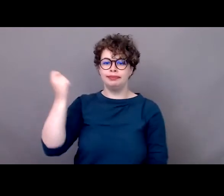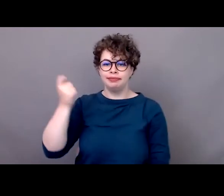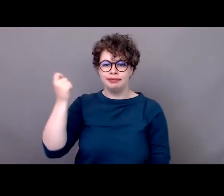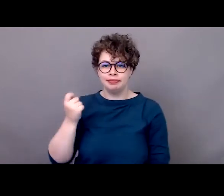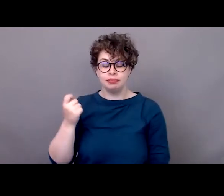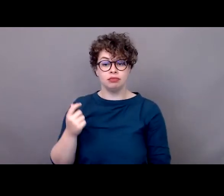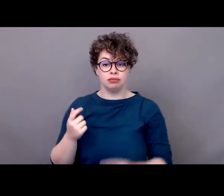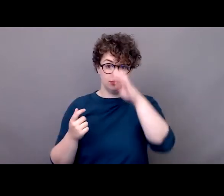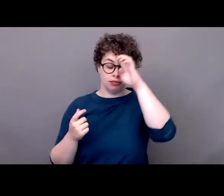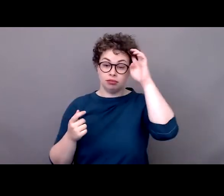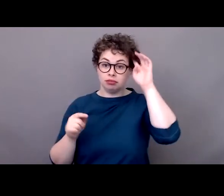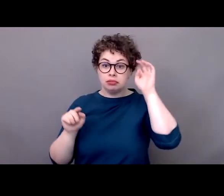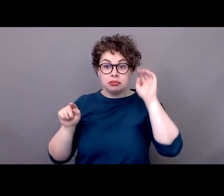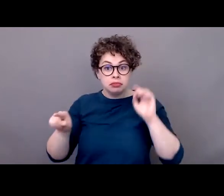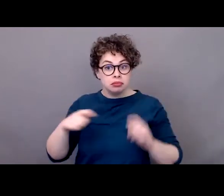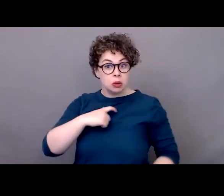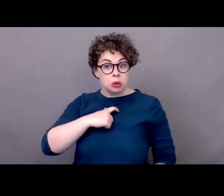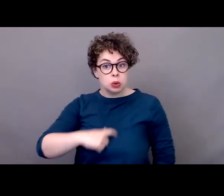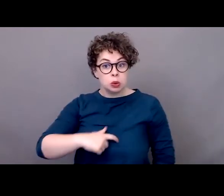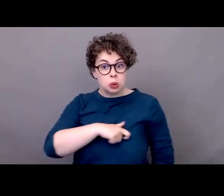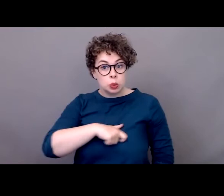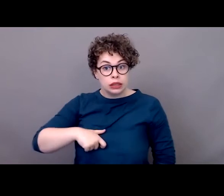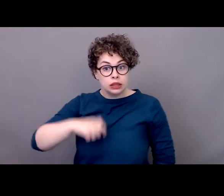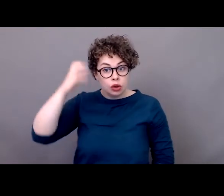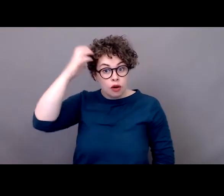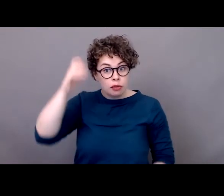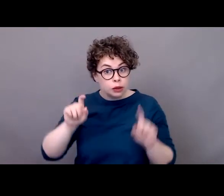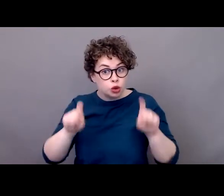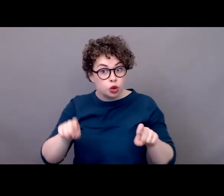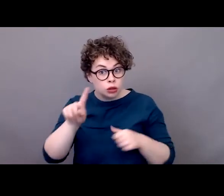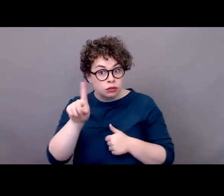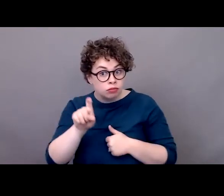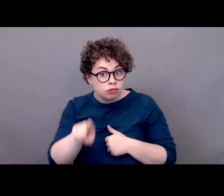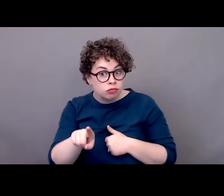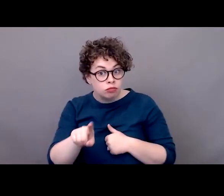something that the Swiss government or others should support, social protection? The first